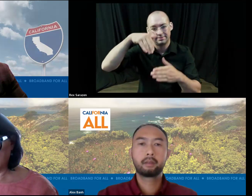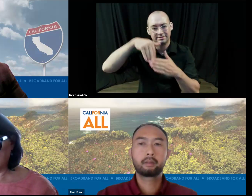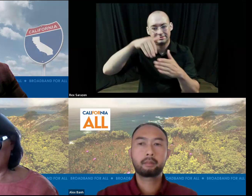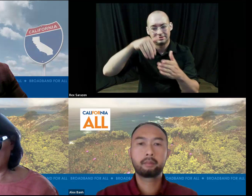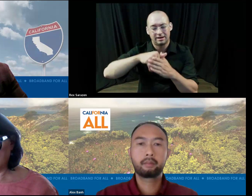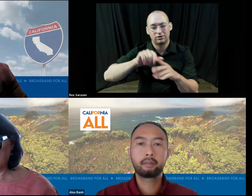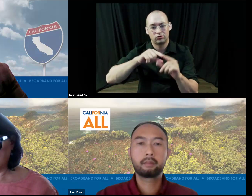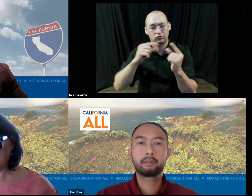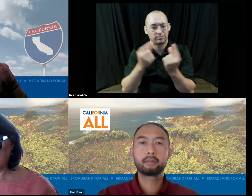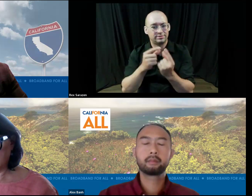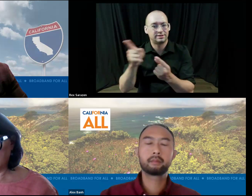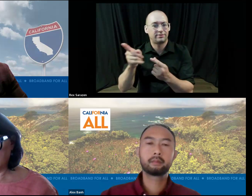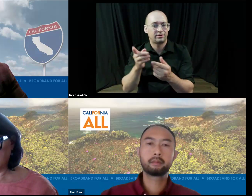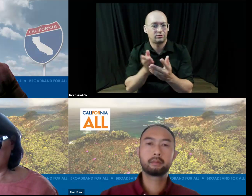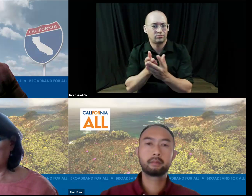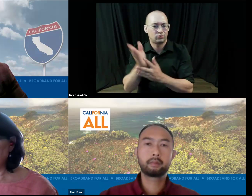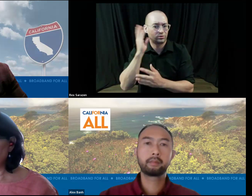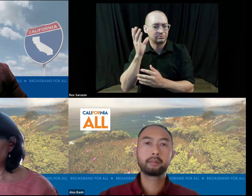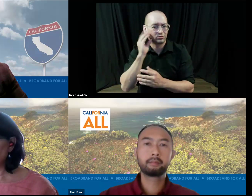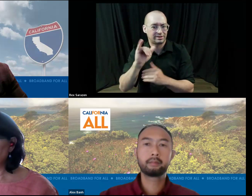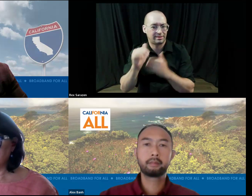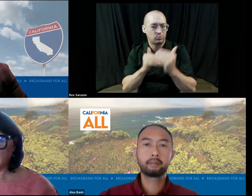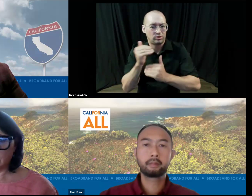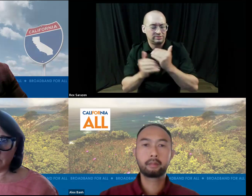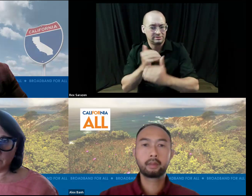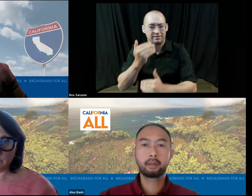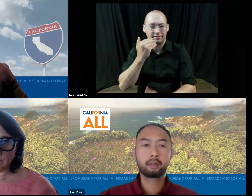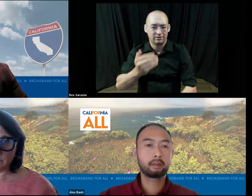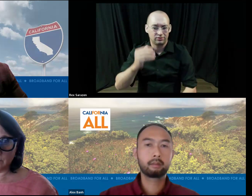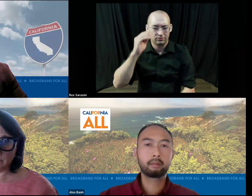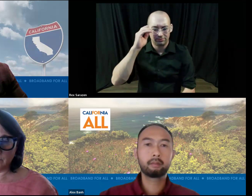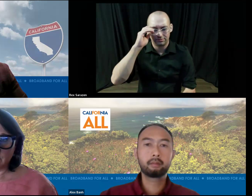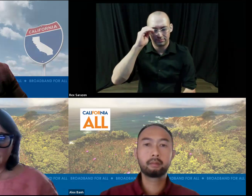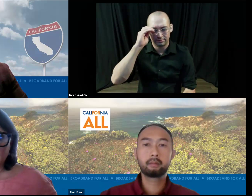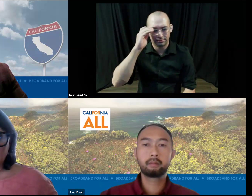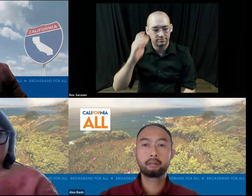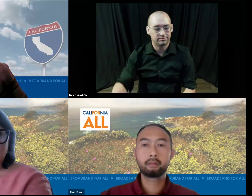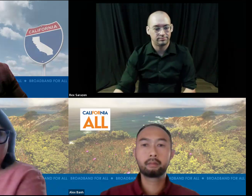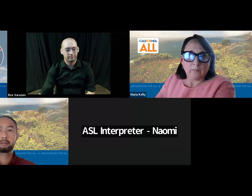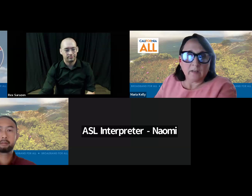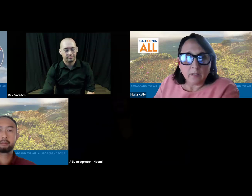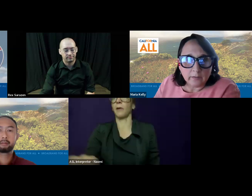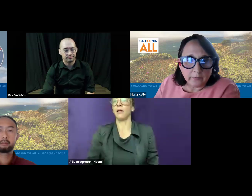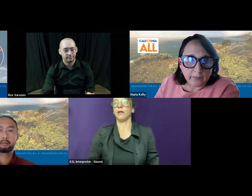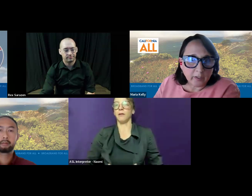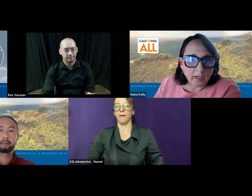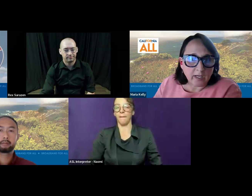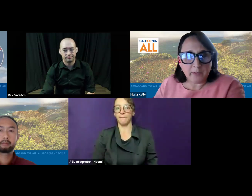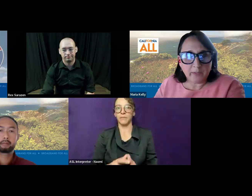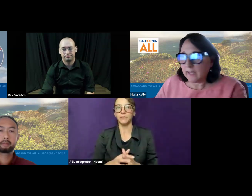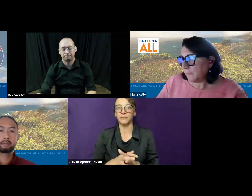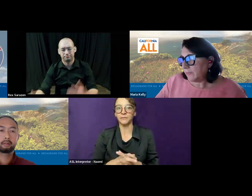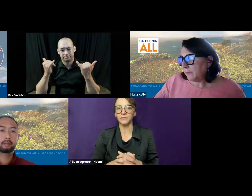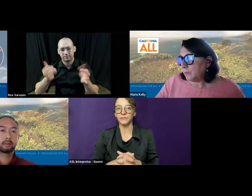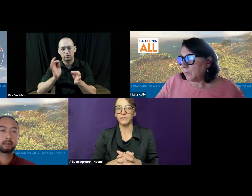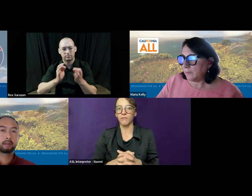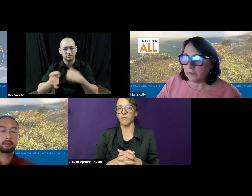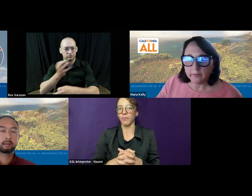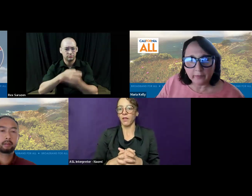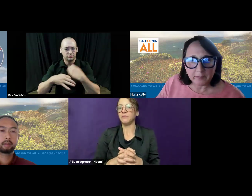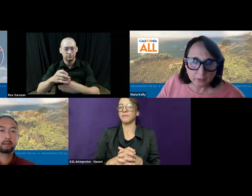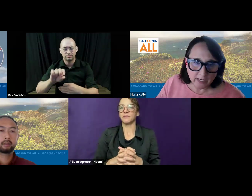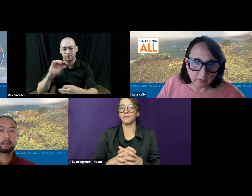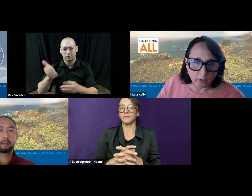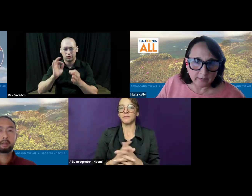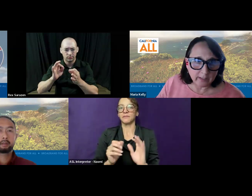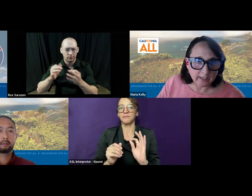that went through that process. Thank you. Scott, we have several questions about track 1